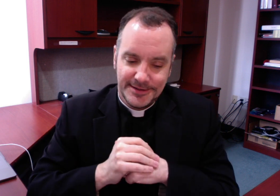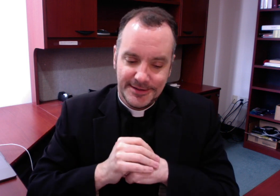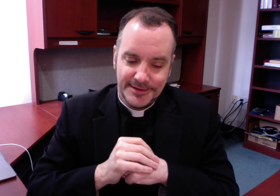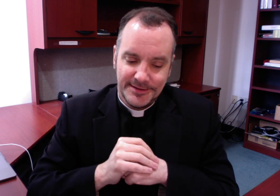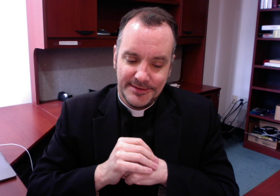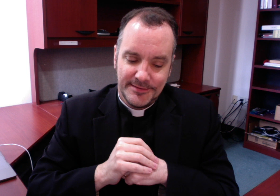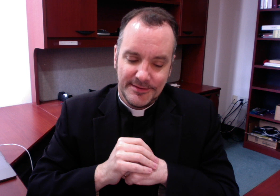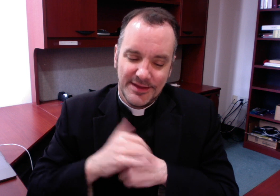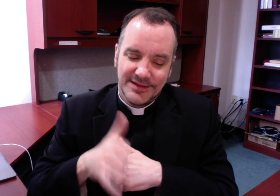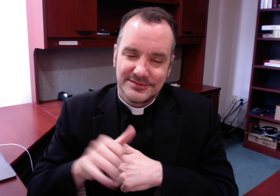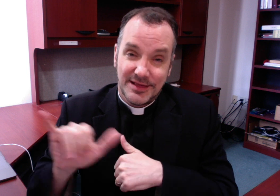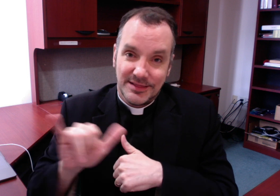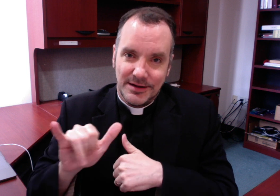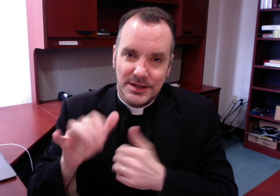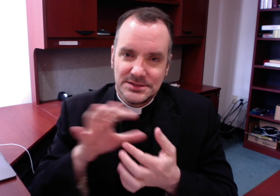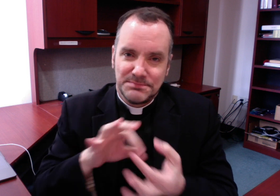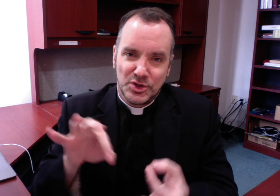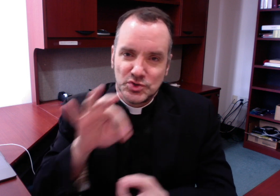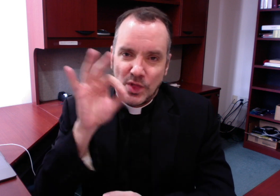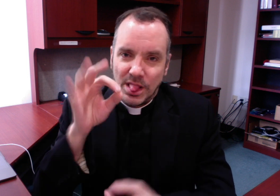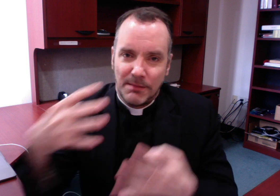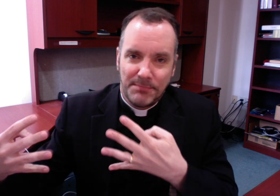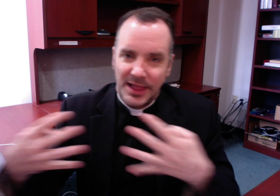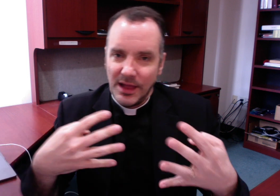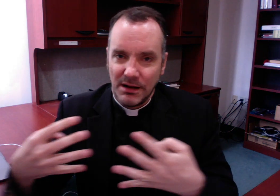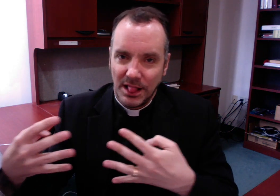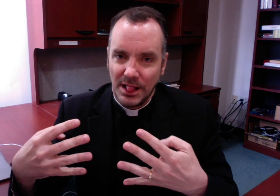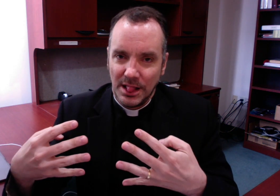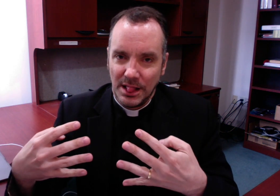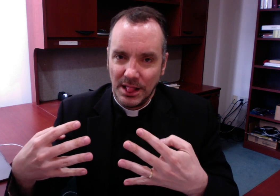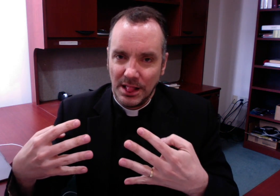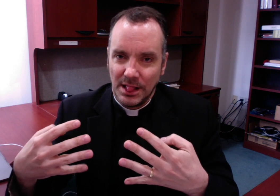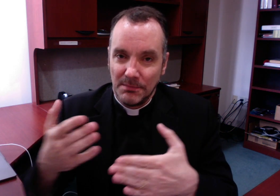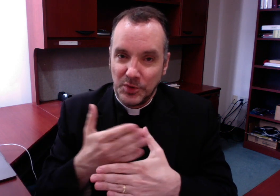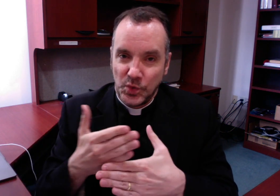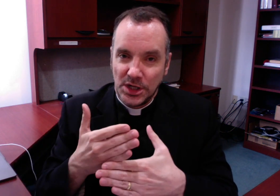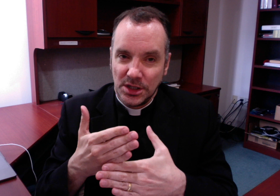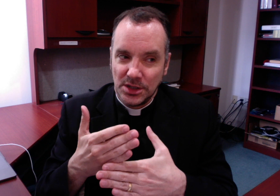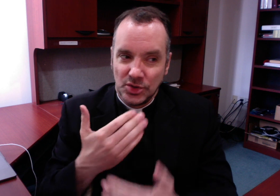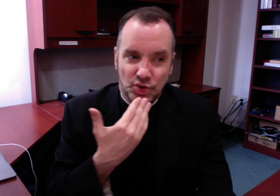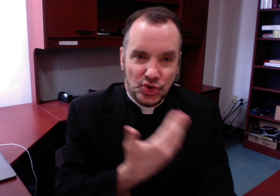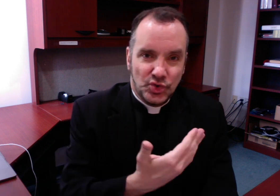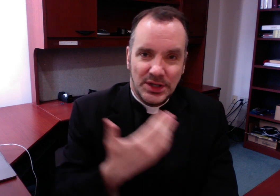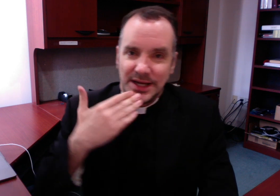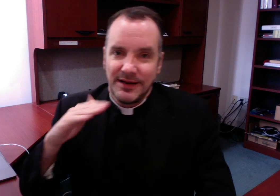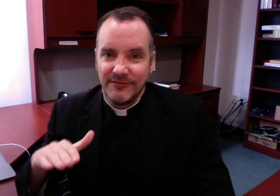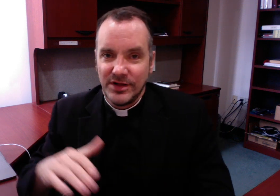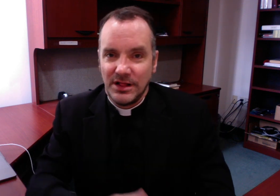living in; we are in the midst of a spiritual battle between good and evil.